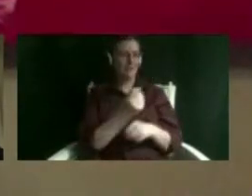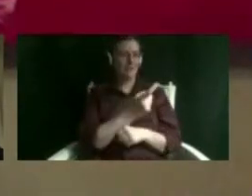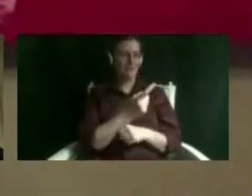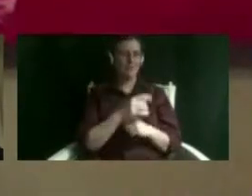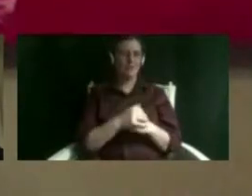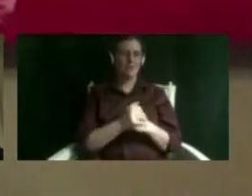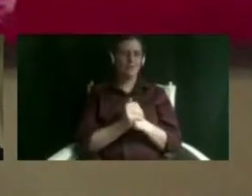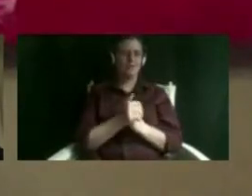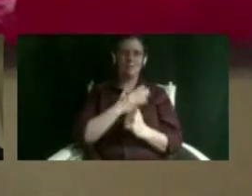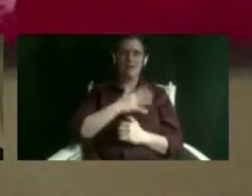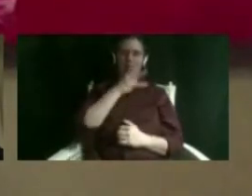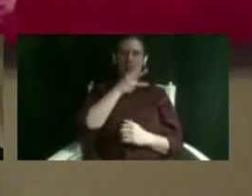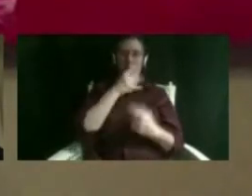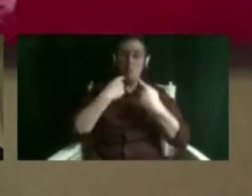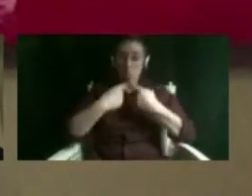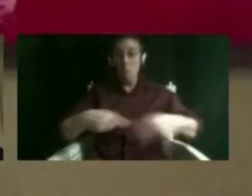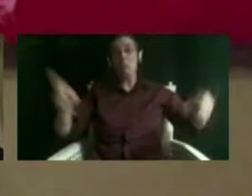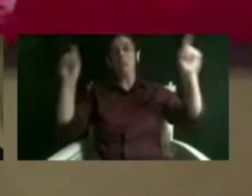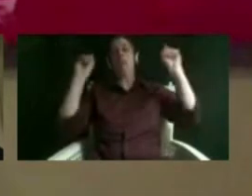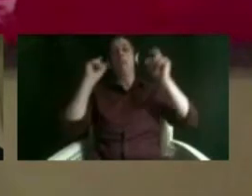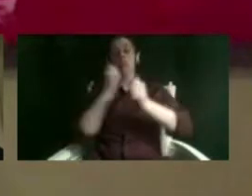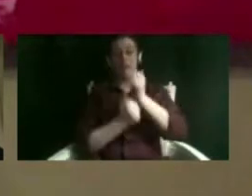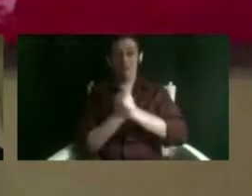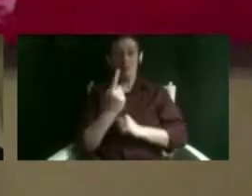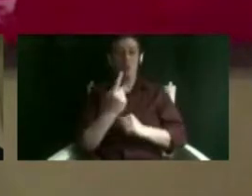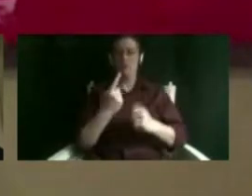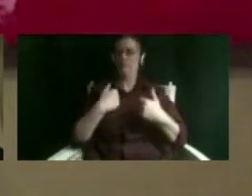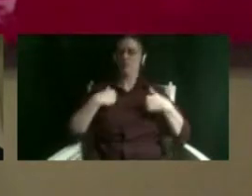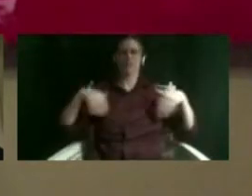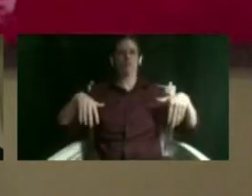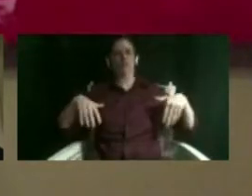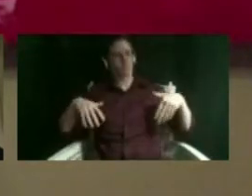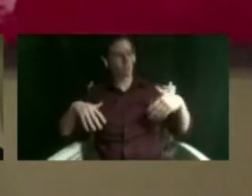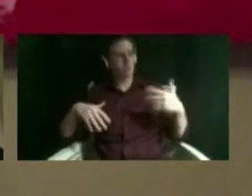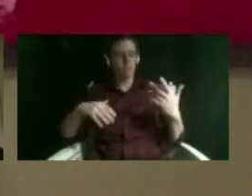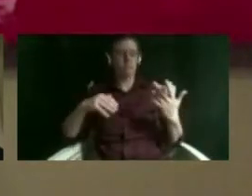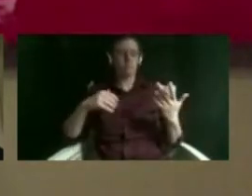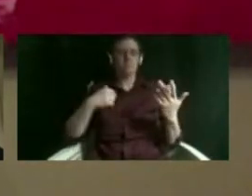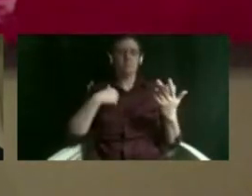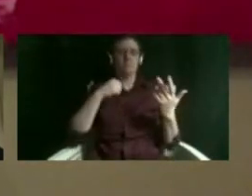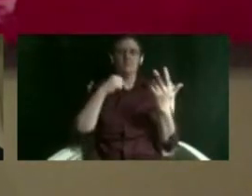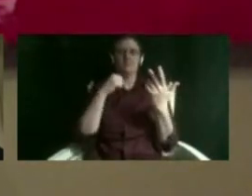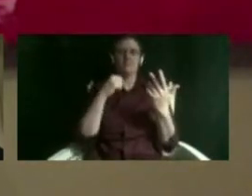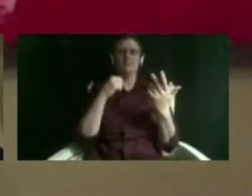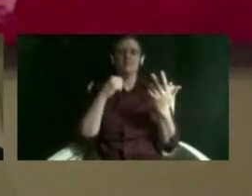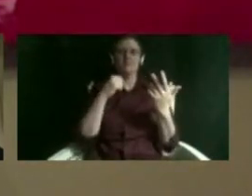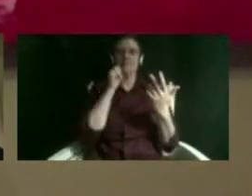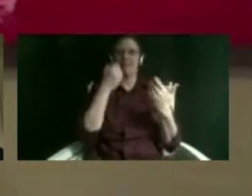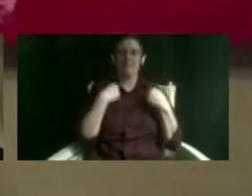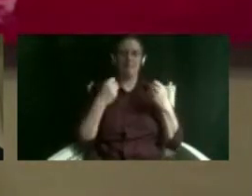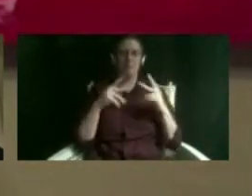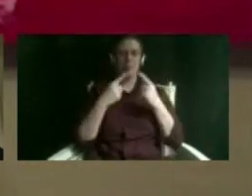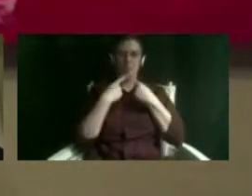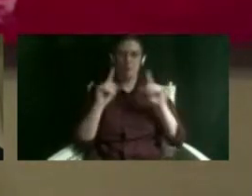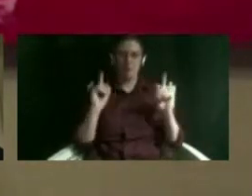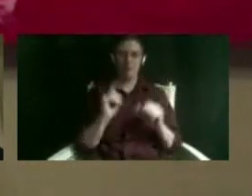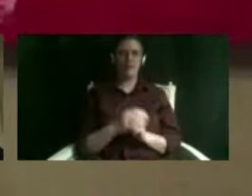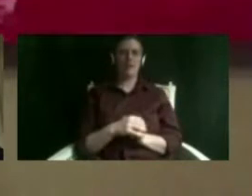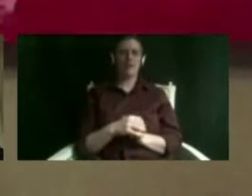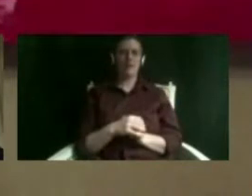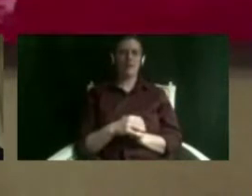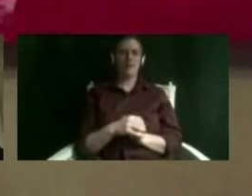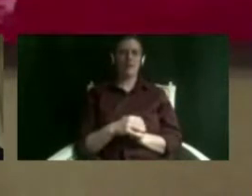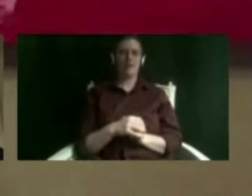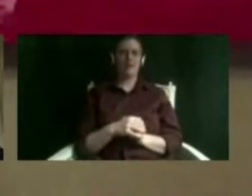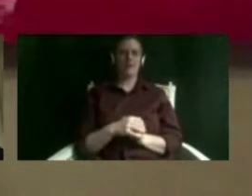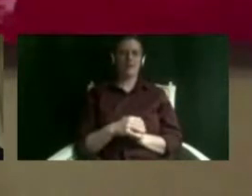family and not let me have my voice in that and uh that actually saved me a lot of trouble i guess